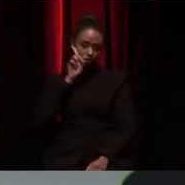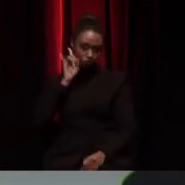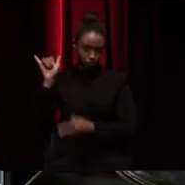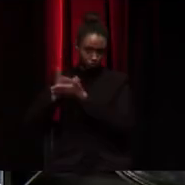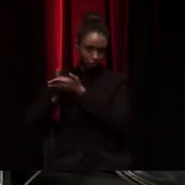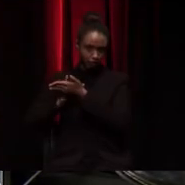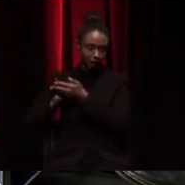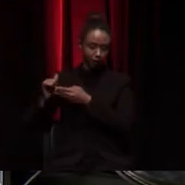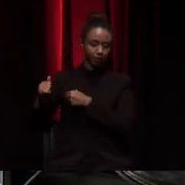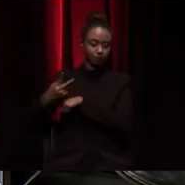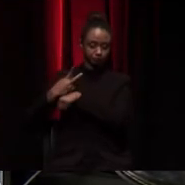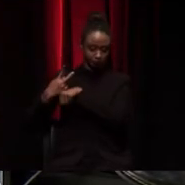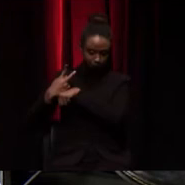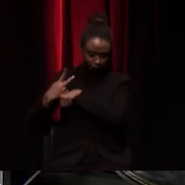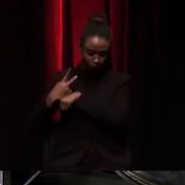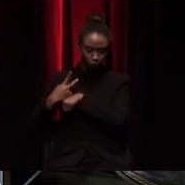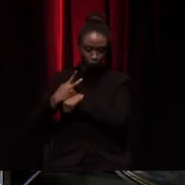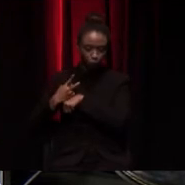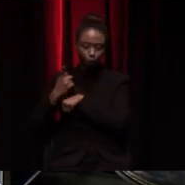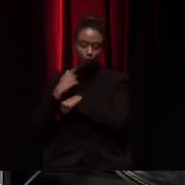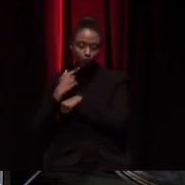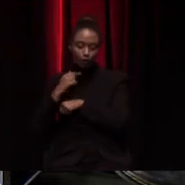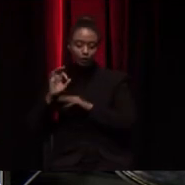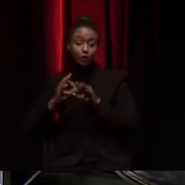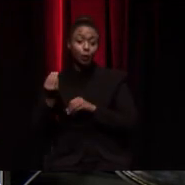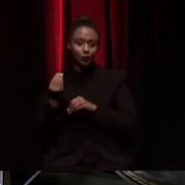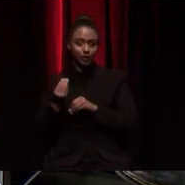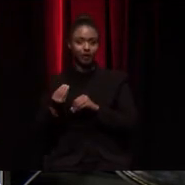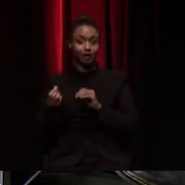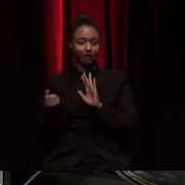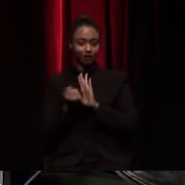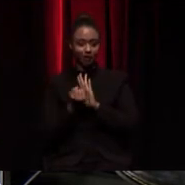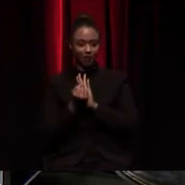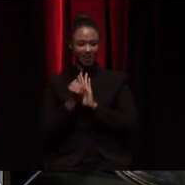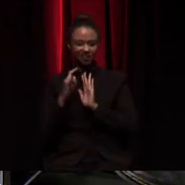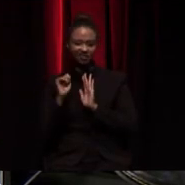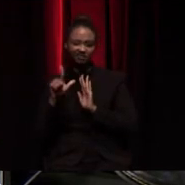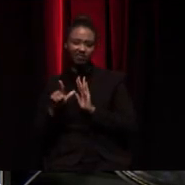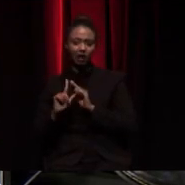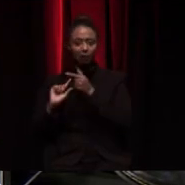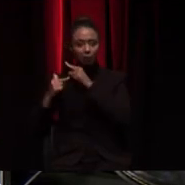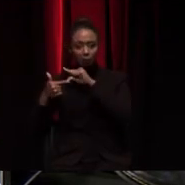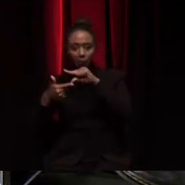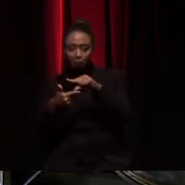They wanted to develop a project as Intel was regarded as too straight a brand that had nothing to do with creativity.